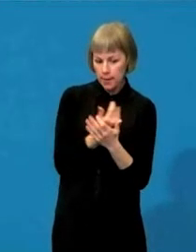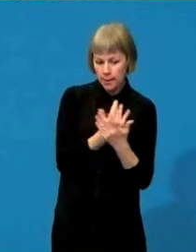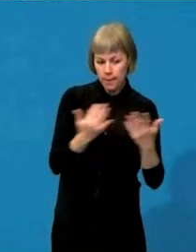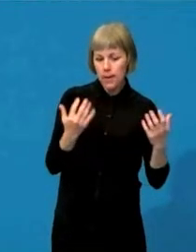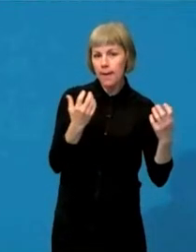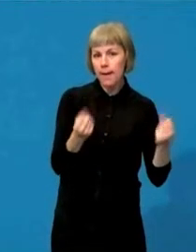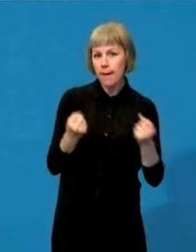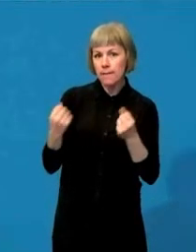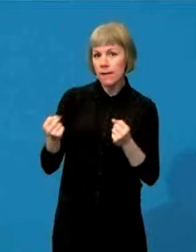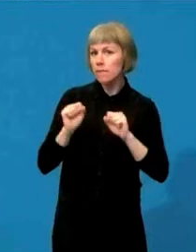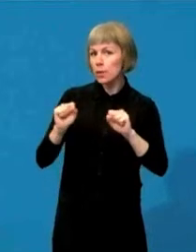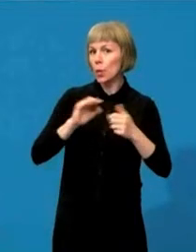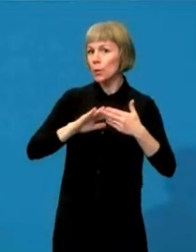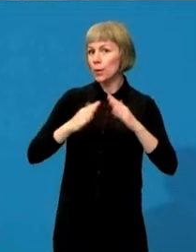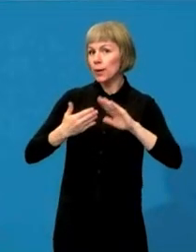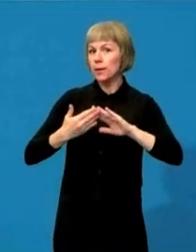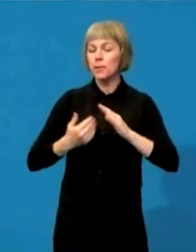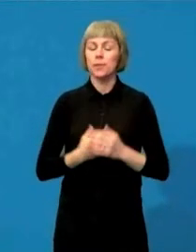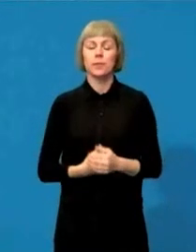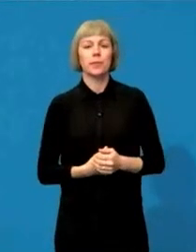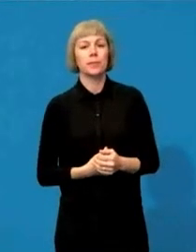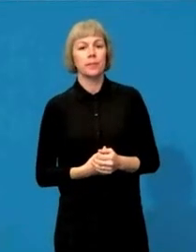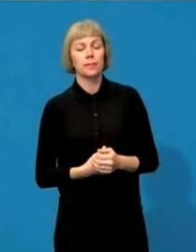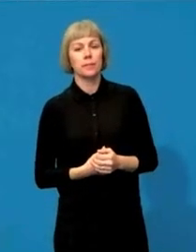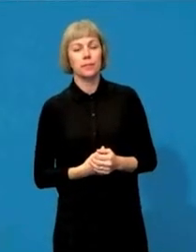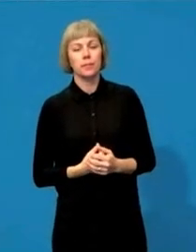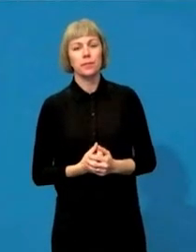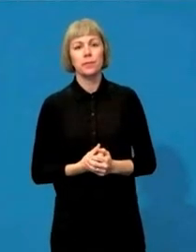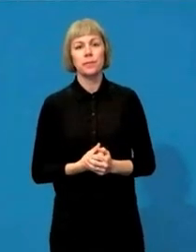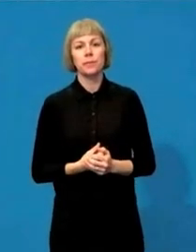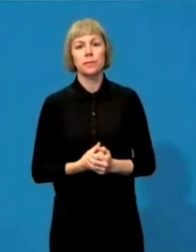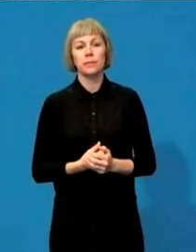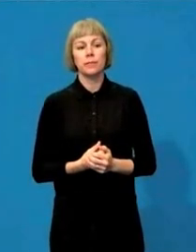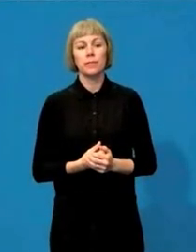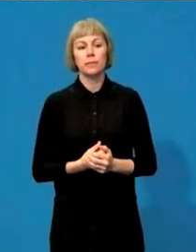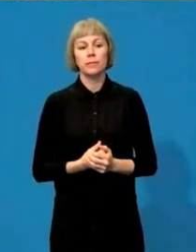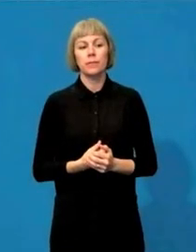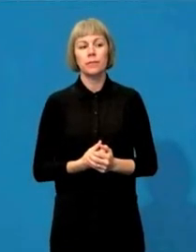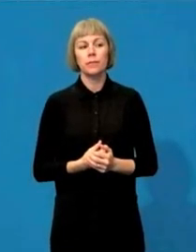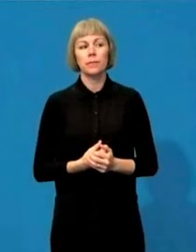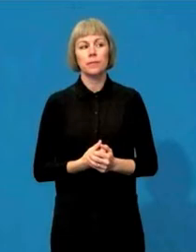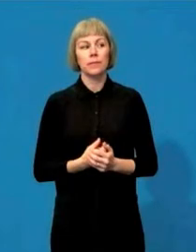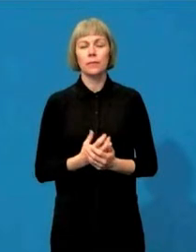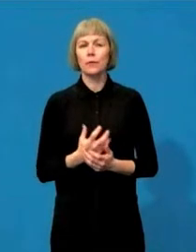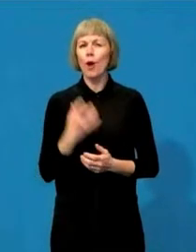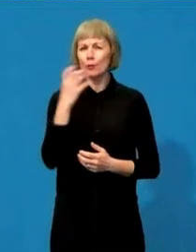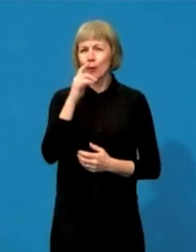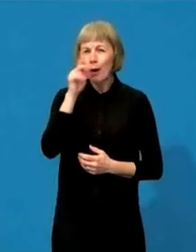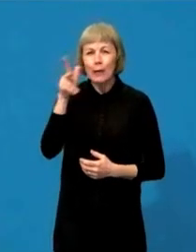Sorry, I can't - I couldn't hear what the question was.